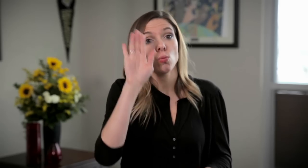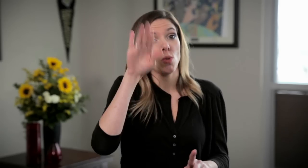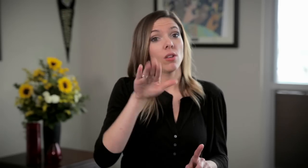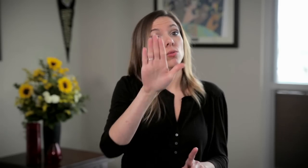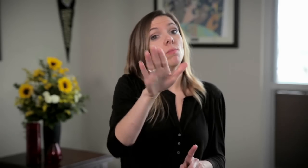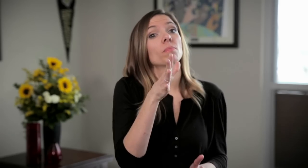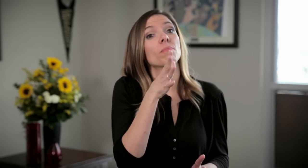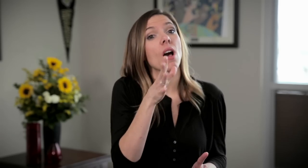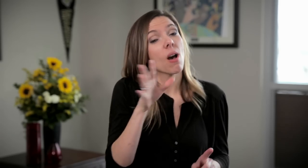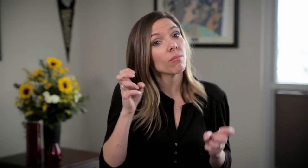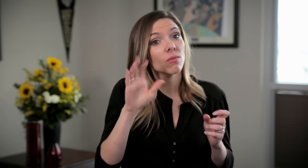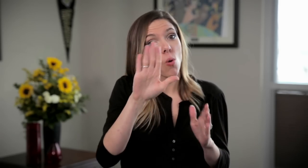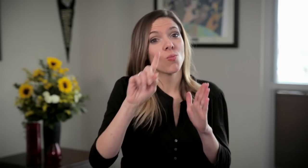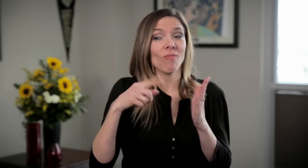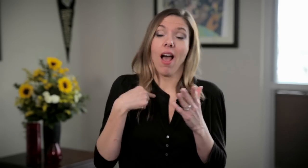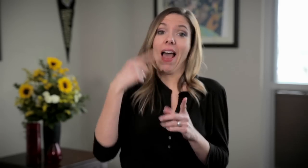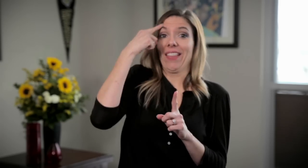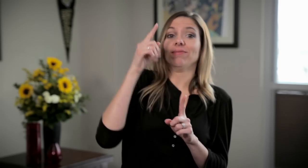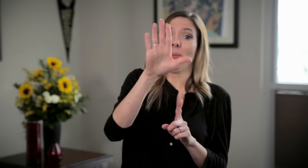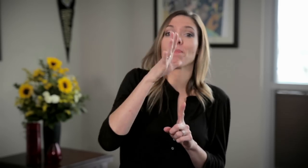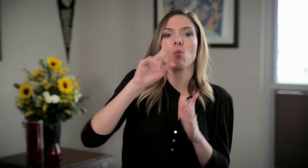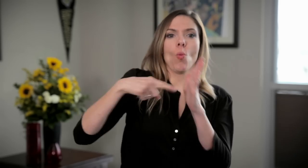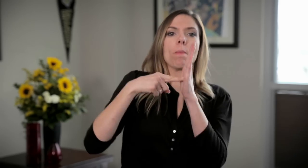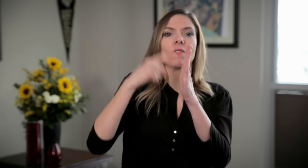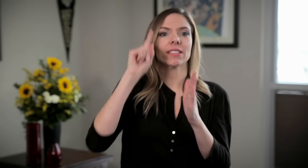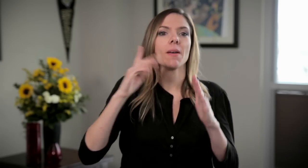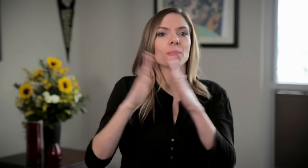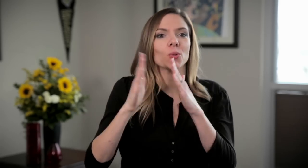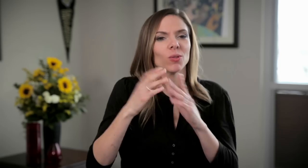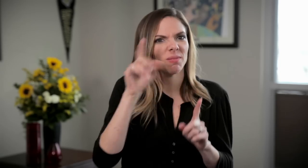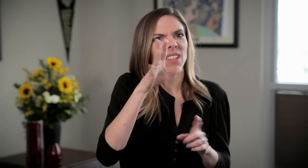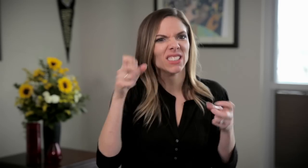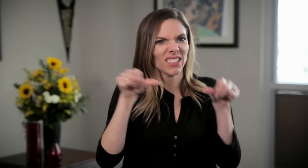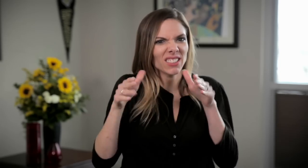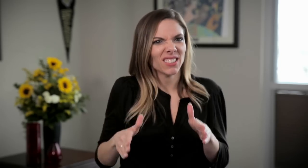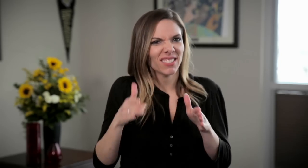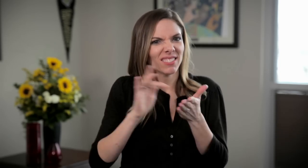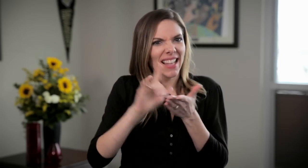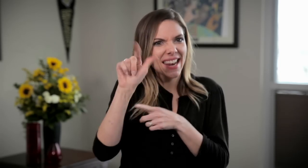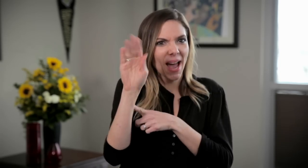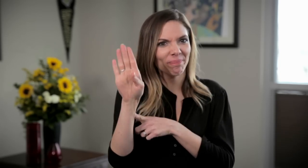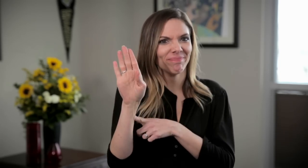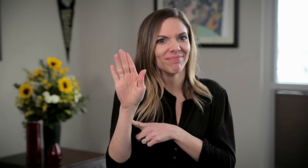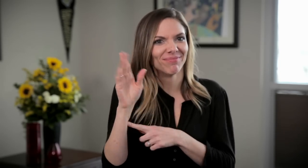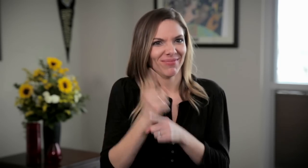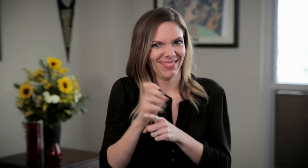Your mother was your role model... I think, she was a role model for the community. She was a scientist in a lab. Right?